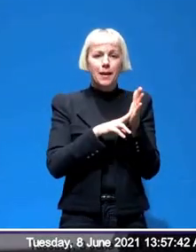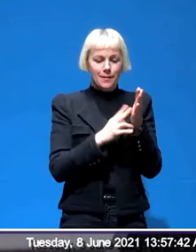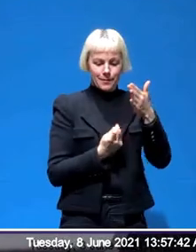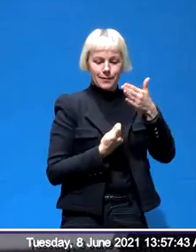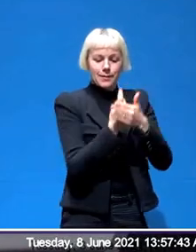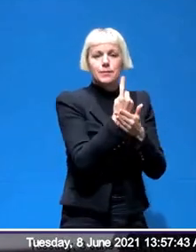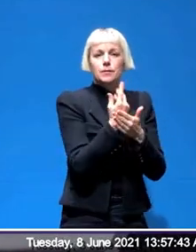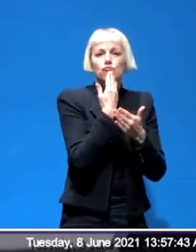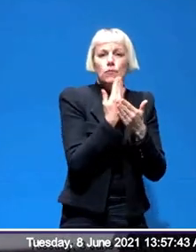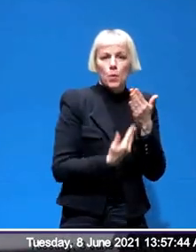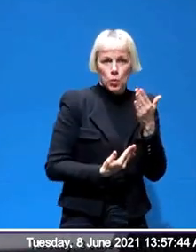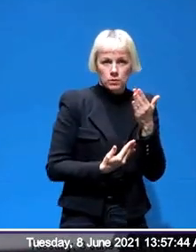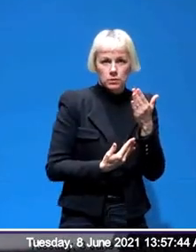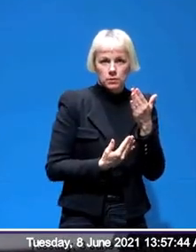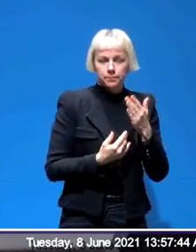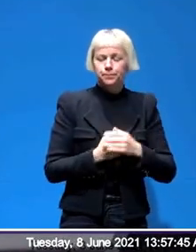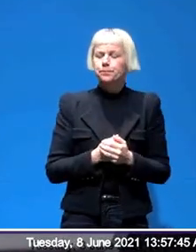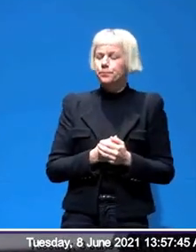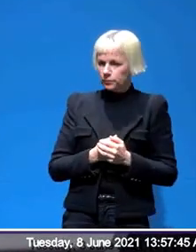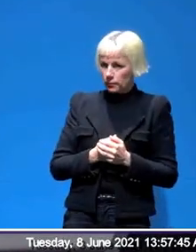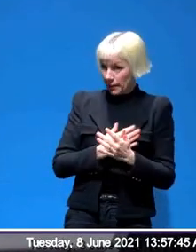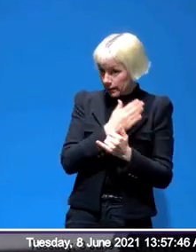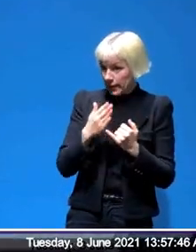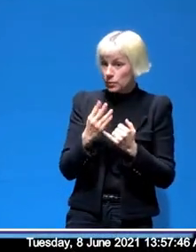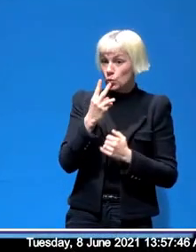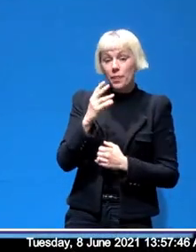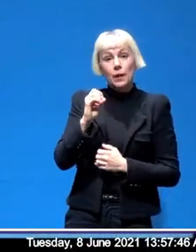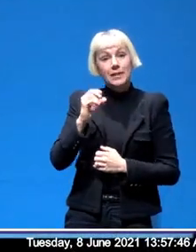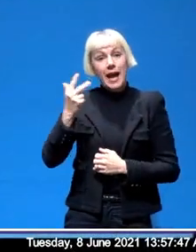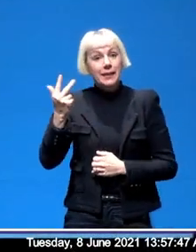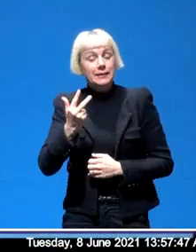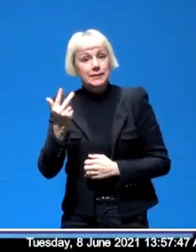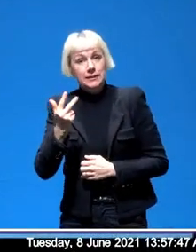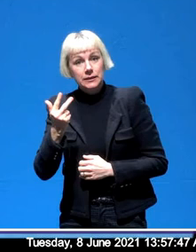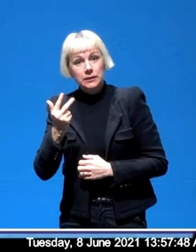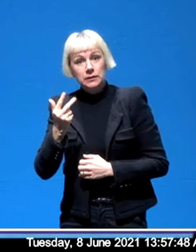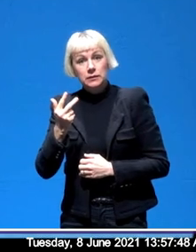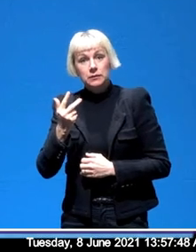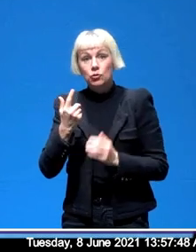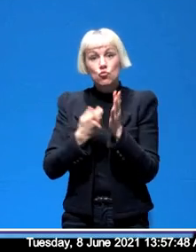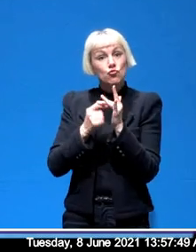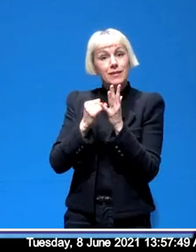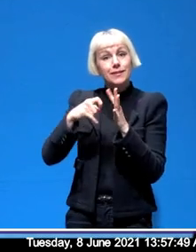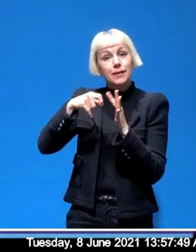Can you tell me, as at the end of 2018, were RiskMan reports ---